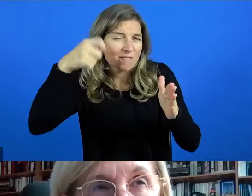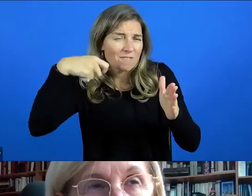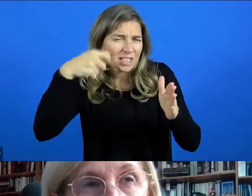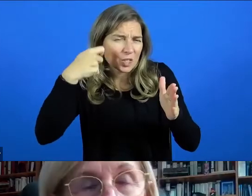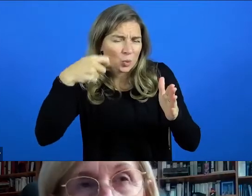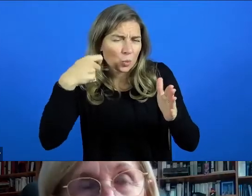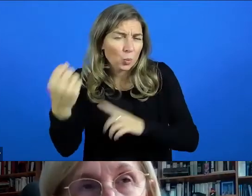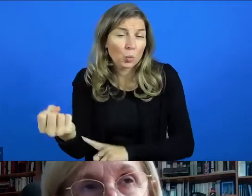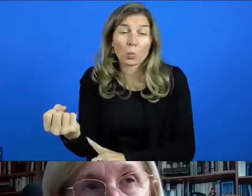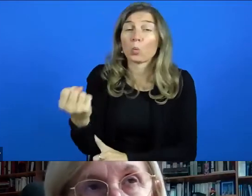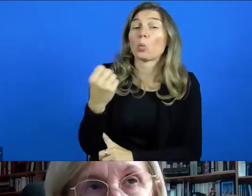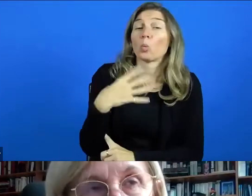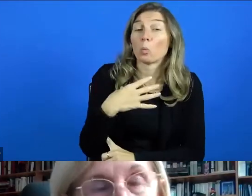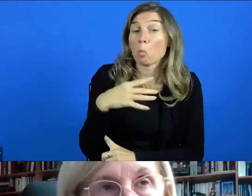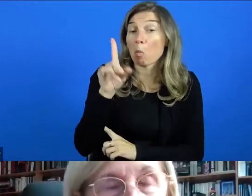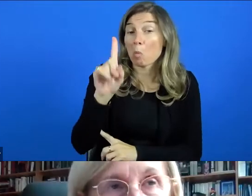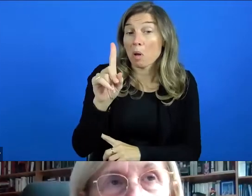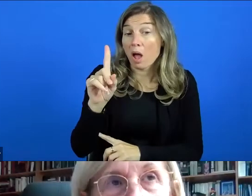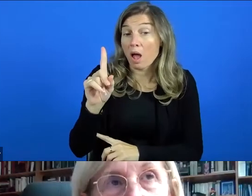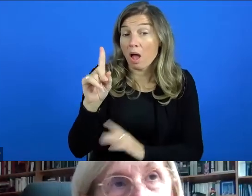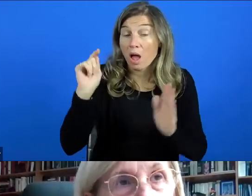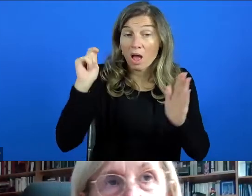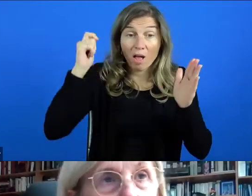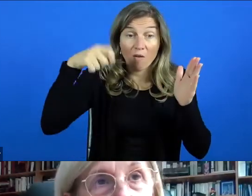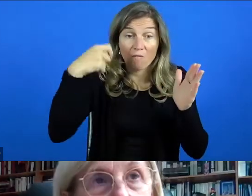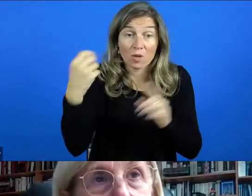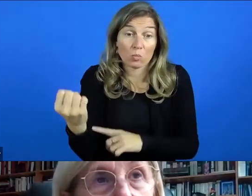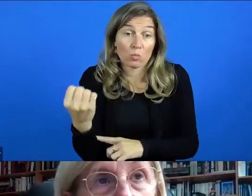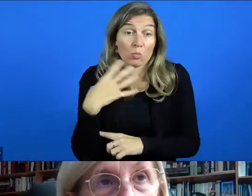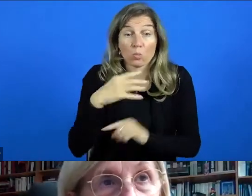but, if you send us a video we could find a solution